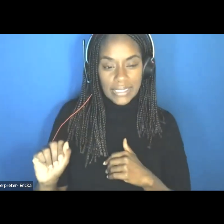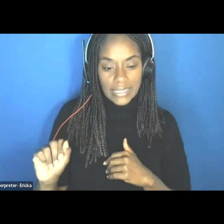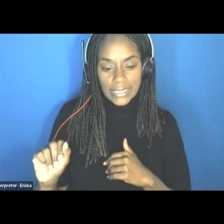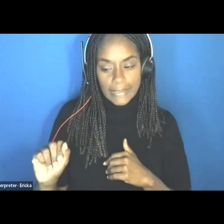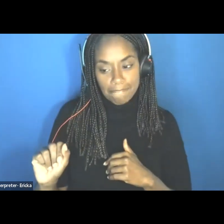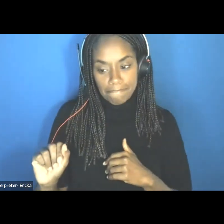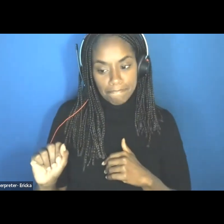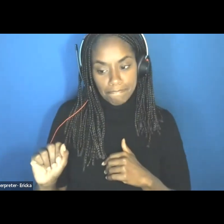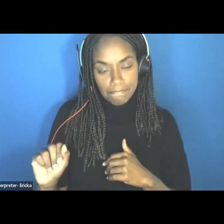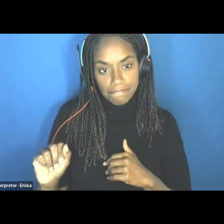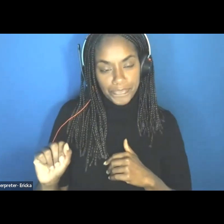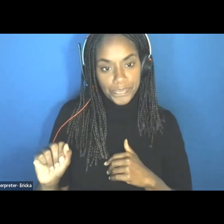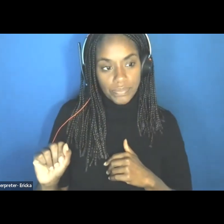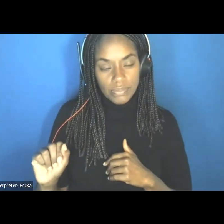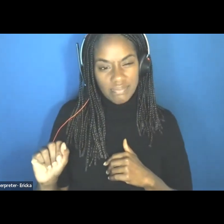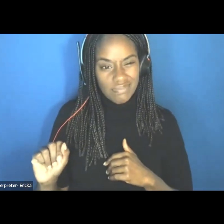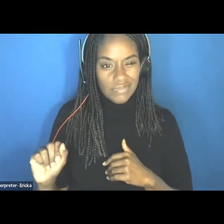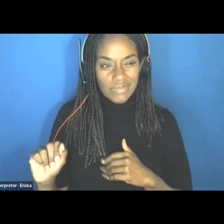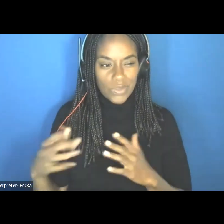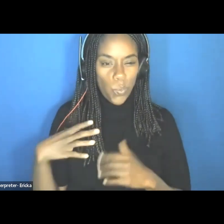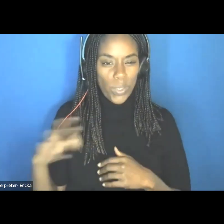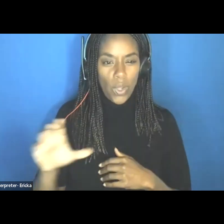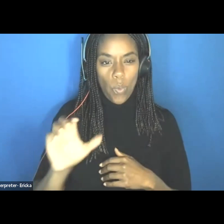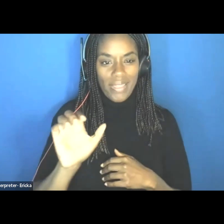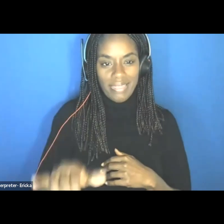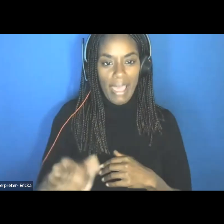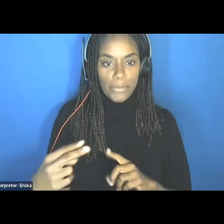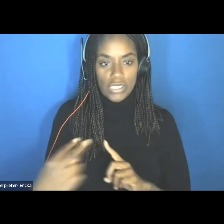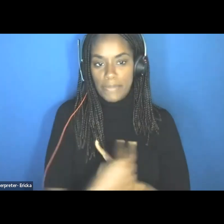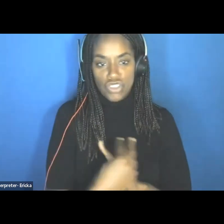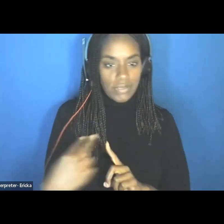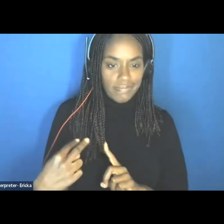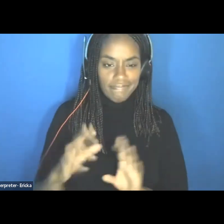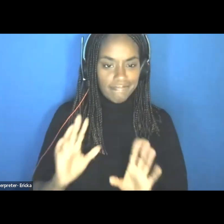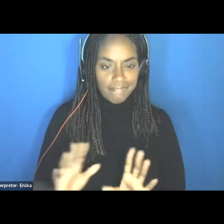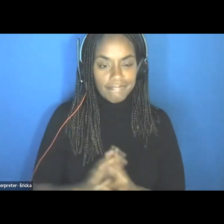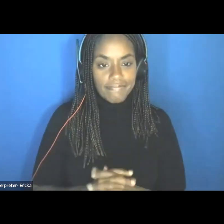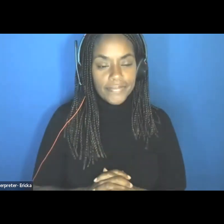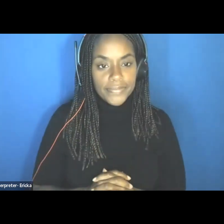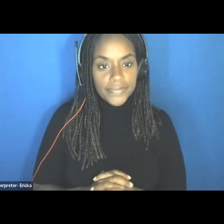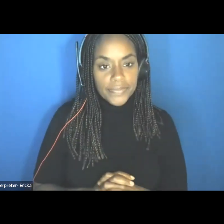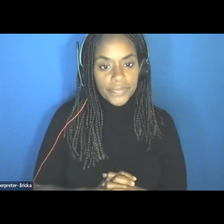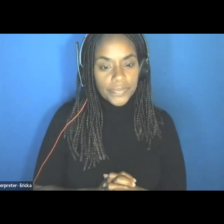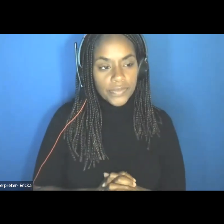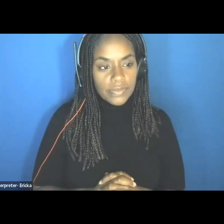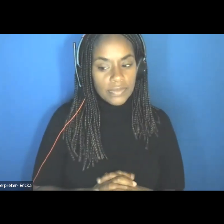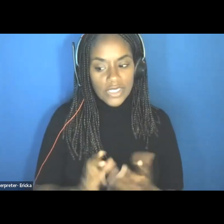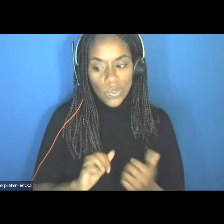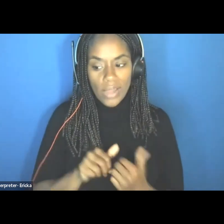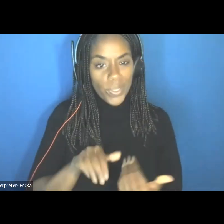I know there are some people have accused CILs or centers for independent living of having a hierarchy of disabilities. And that's not something that we want to be perceived.